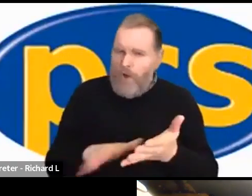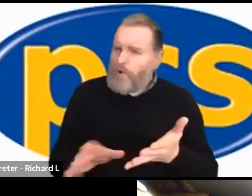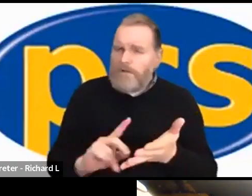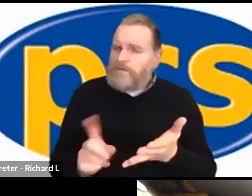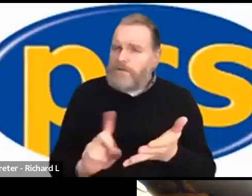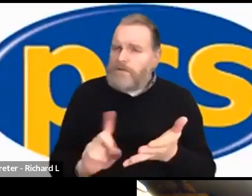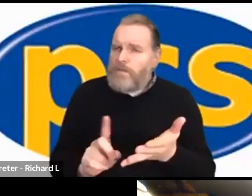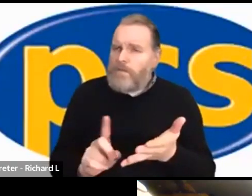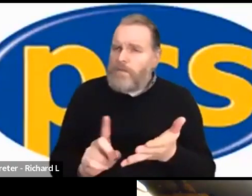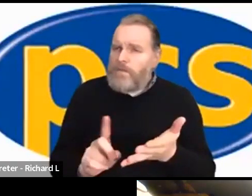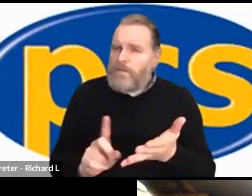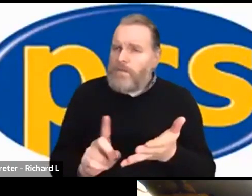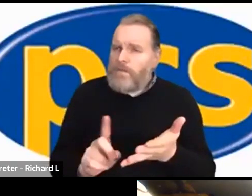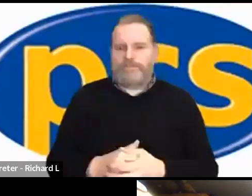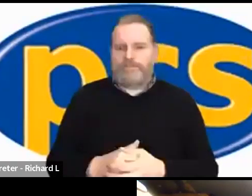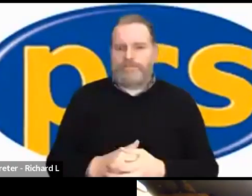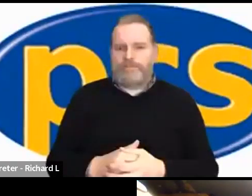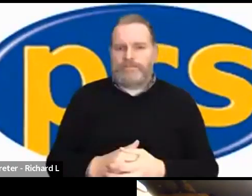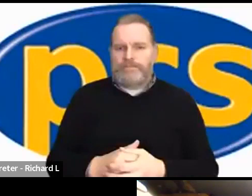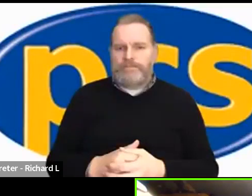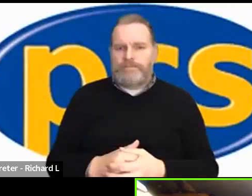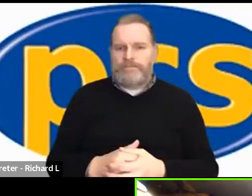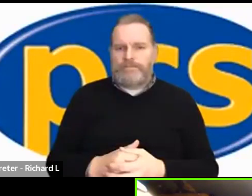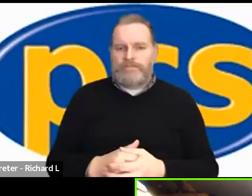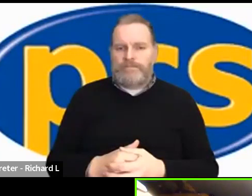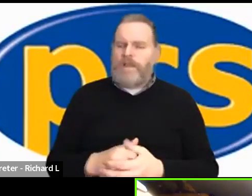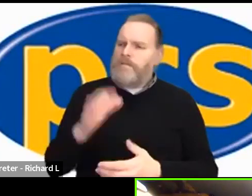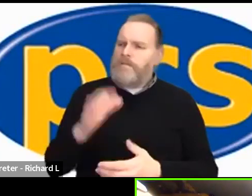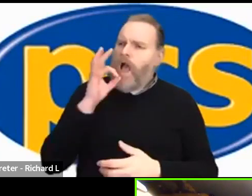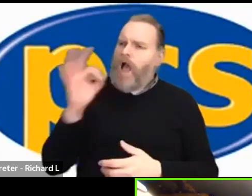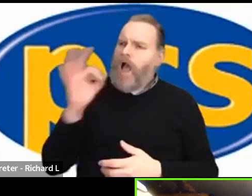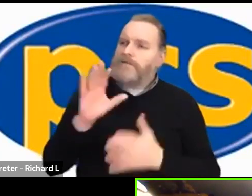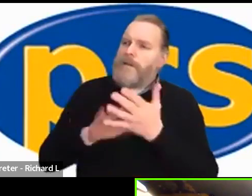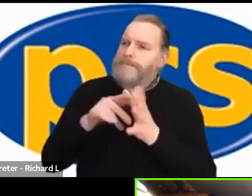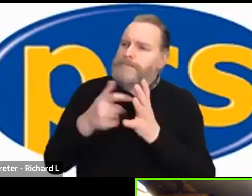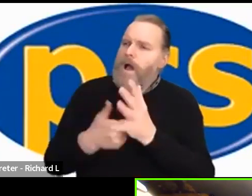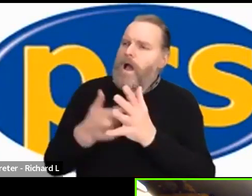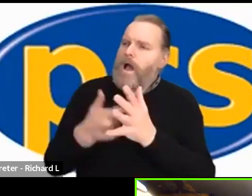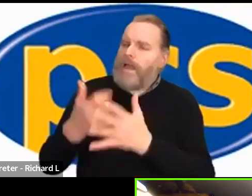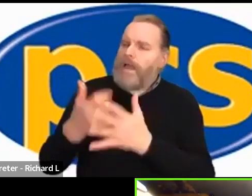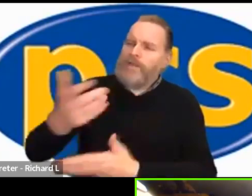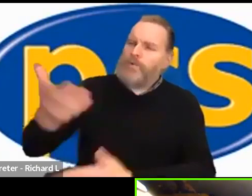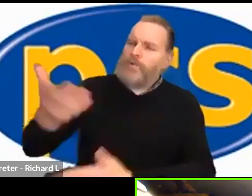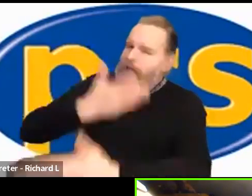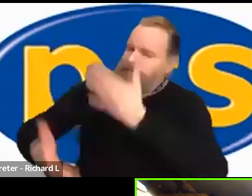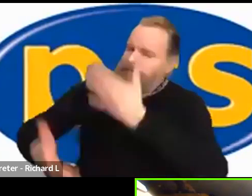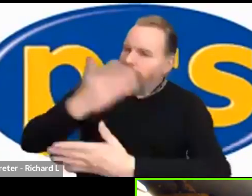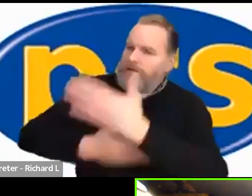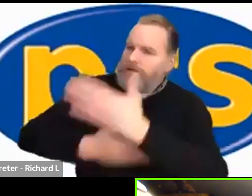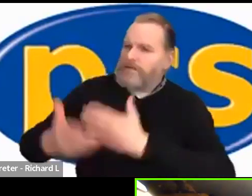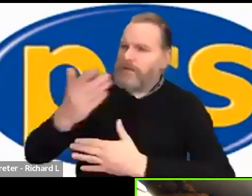So you know the very , not lots of ways to answer this , but I think , but I think it might be good to give a very to give a very clear message